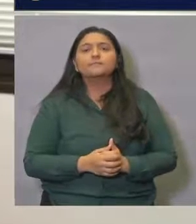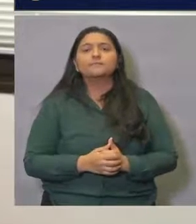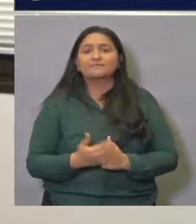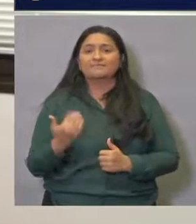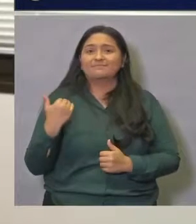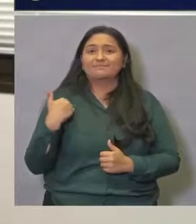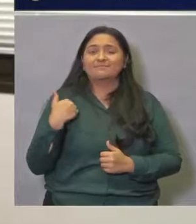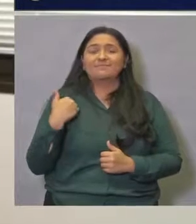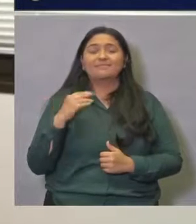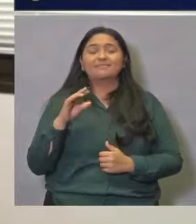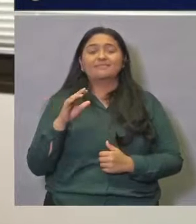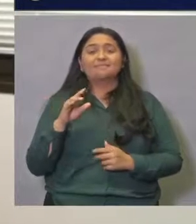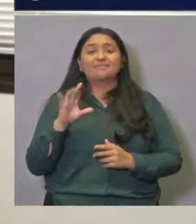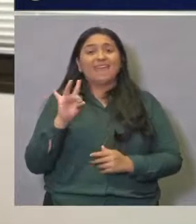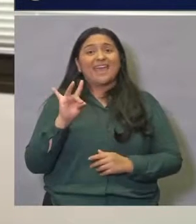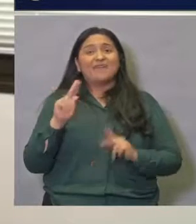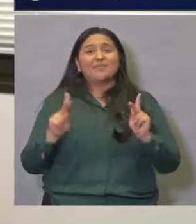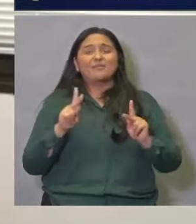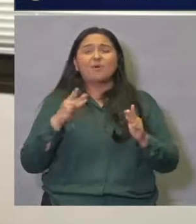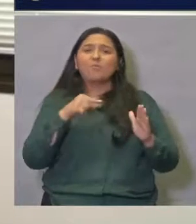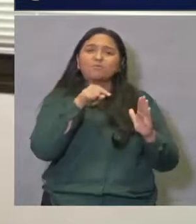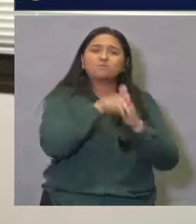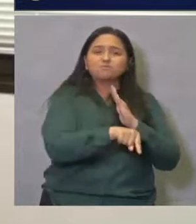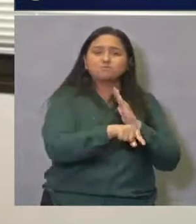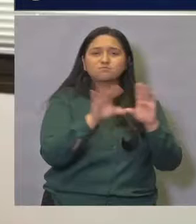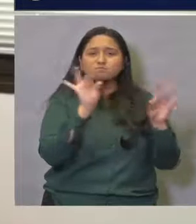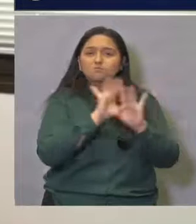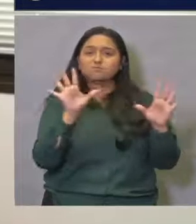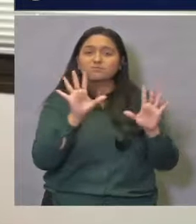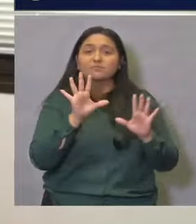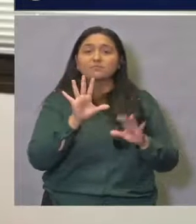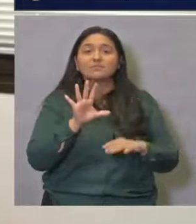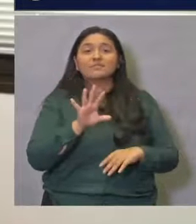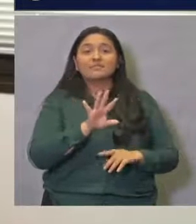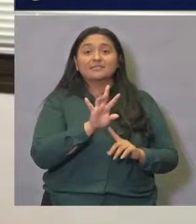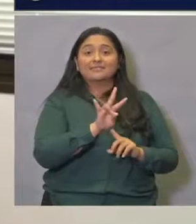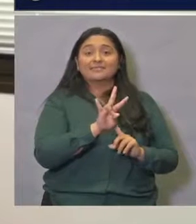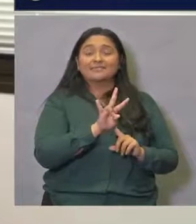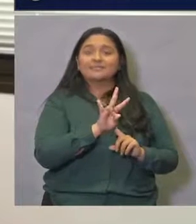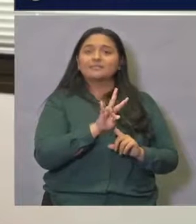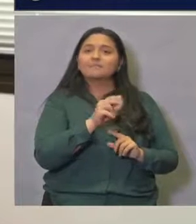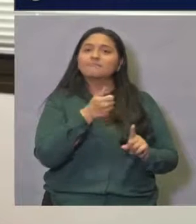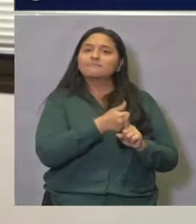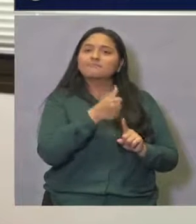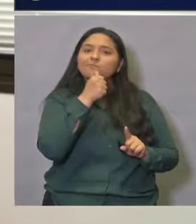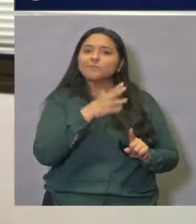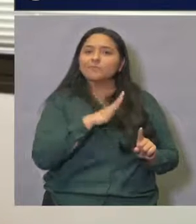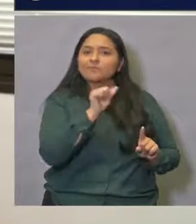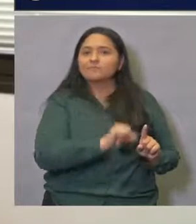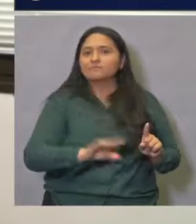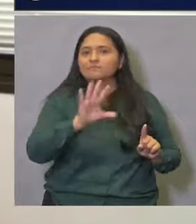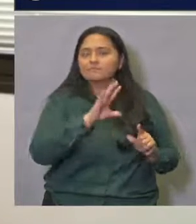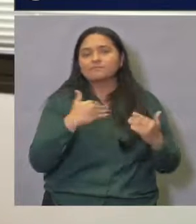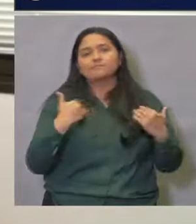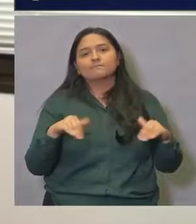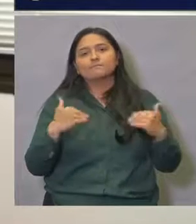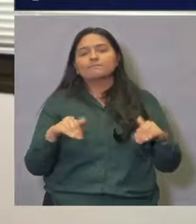VIOLENCIA EN CONTRA DE N NUERAR